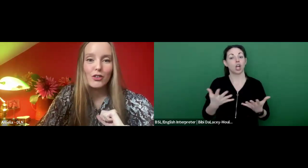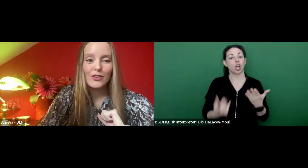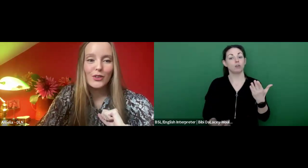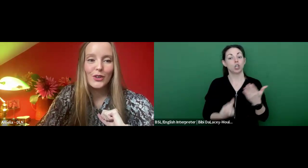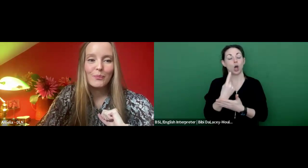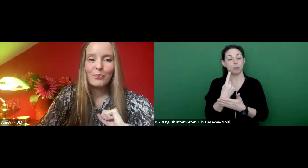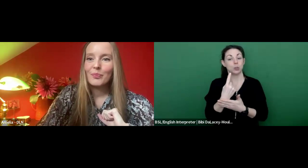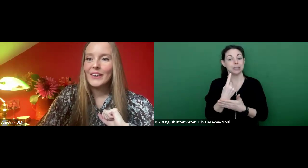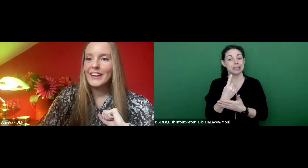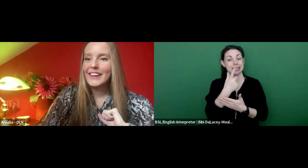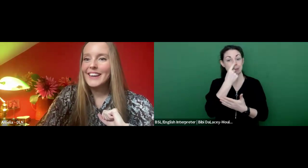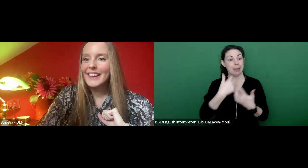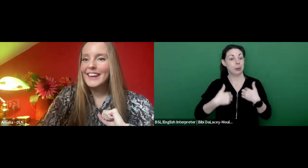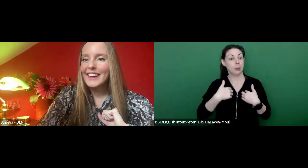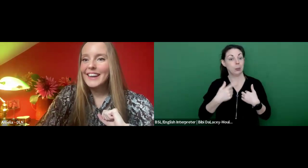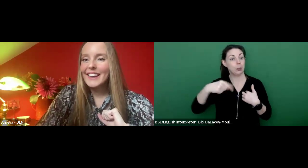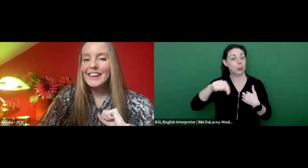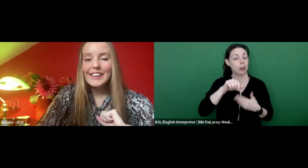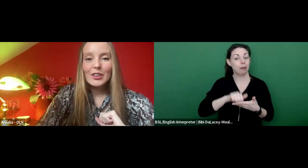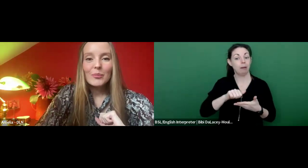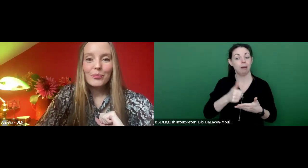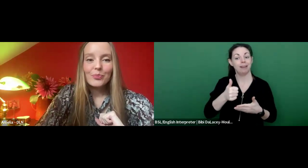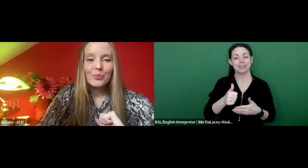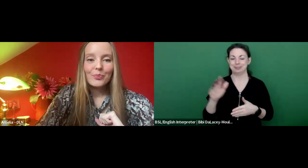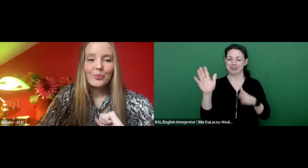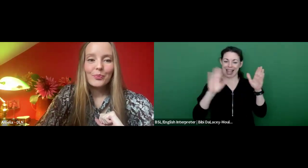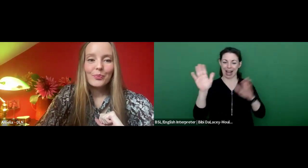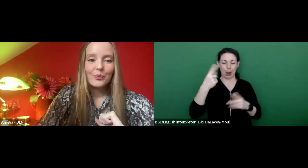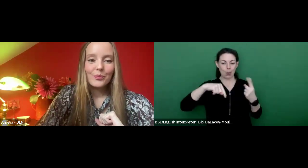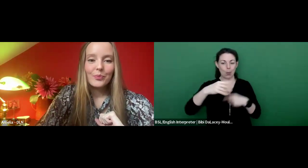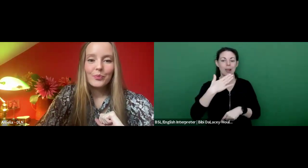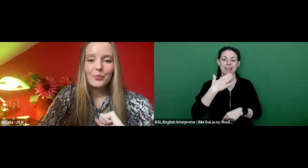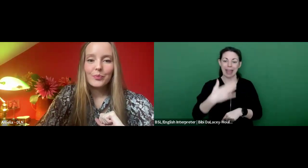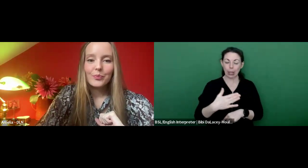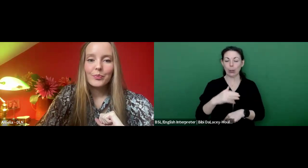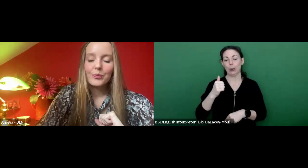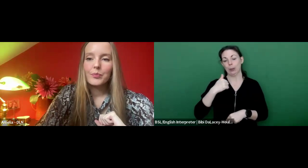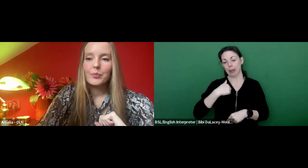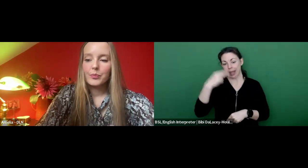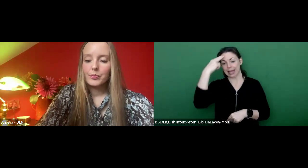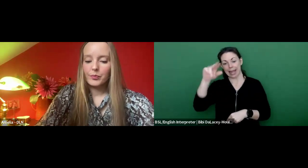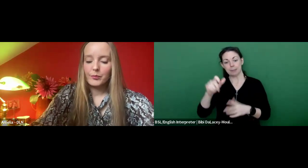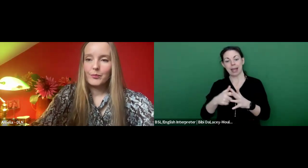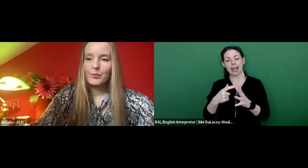of interest to you. Katie: Yep. Hi, everyone. Thanks, Amelia. So I'm Katie, as Amelia said.